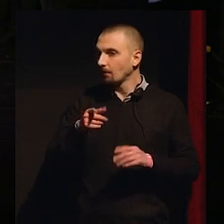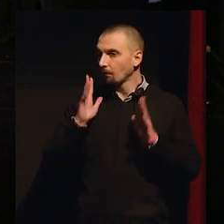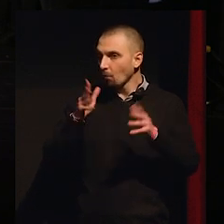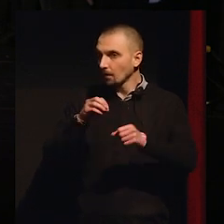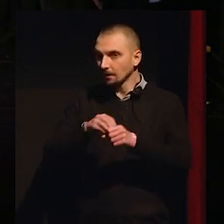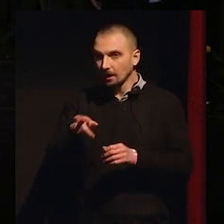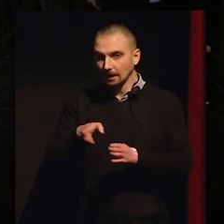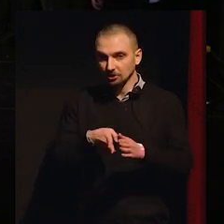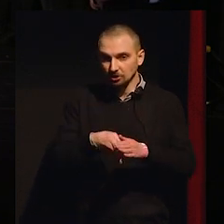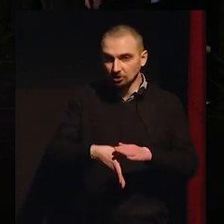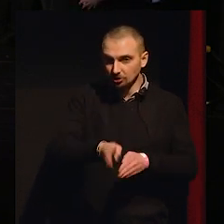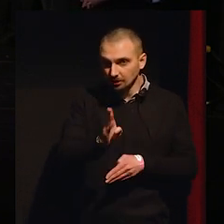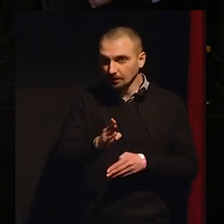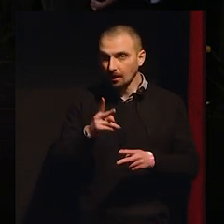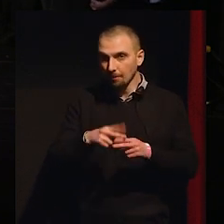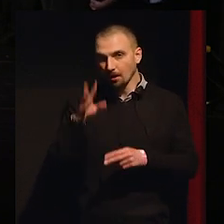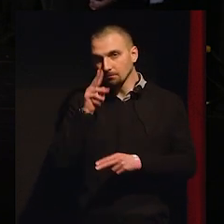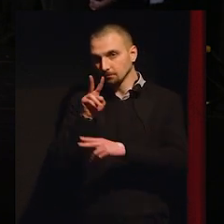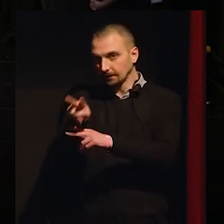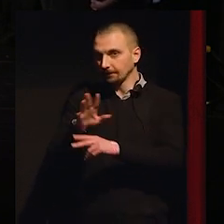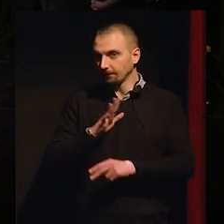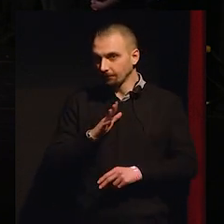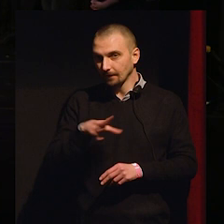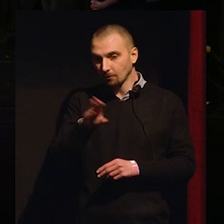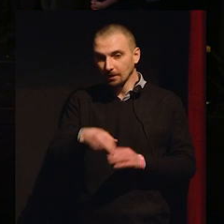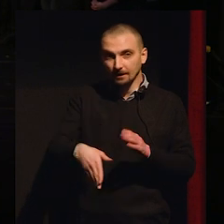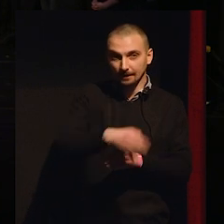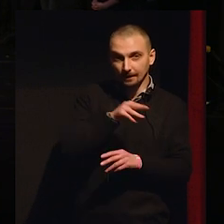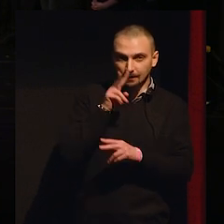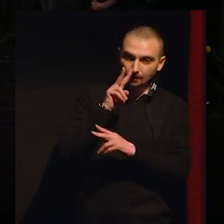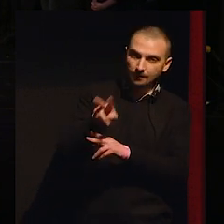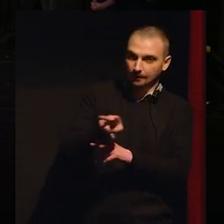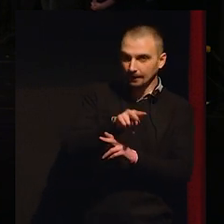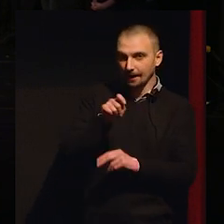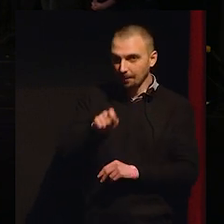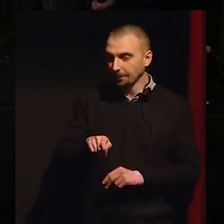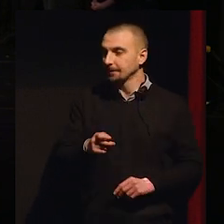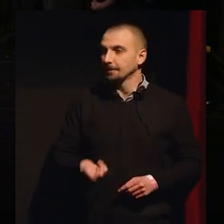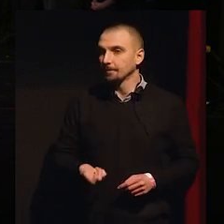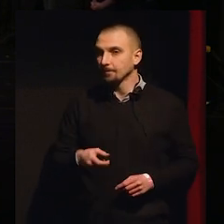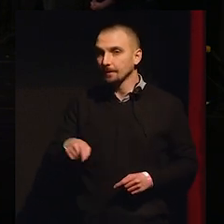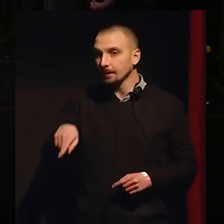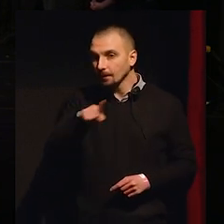“Equality in gaming - Let’s wow”. We’d appreciate it if you could visit them and share your comments. If you would also like to take part